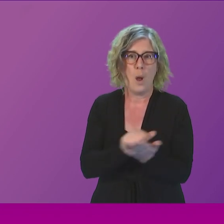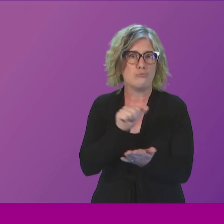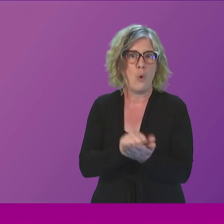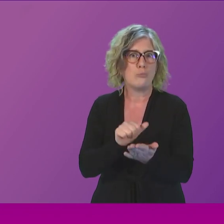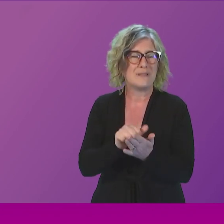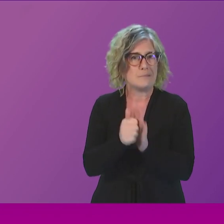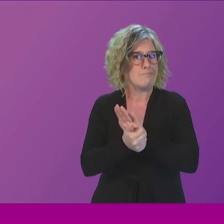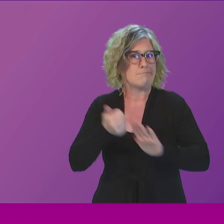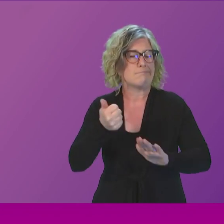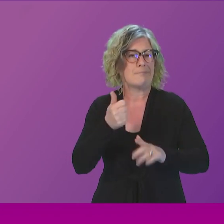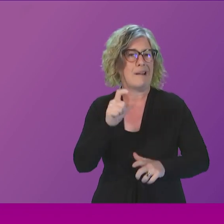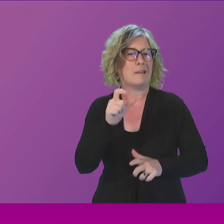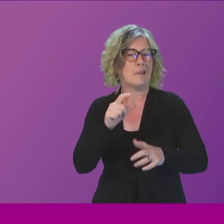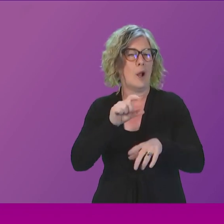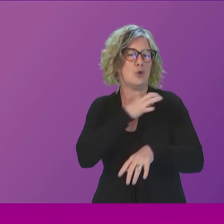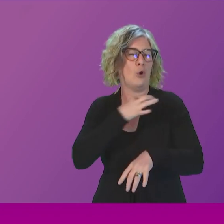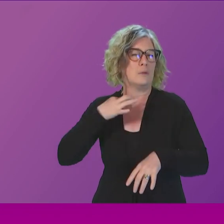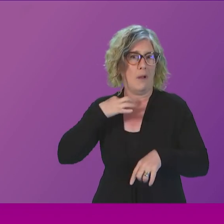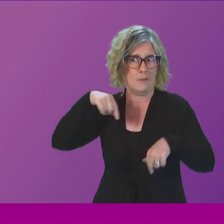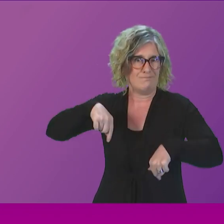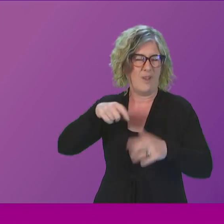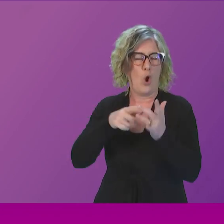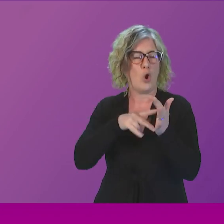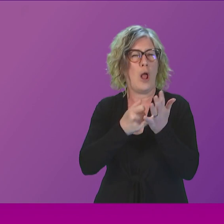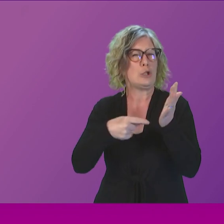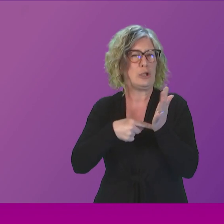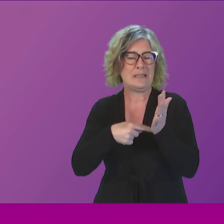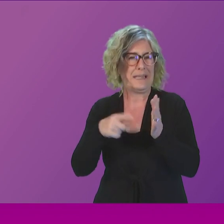to see you to supervise your ongoing treatment ... We are in discussion with the other cancer